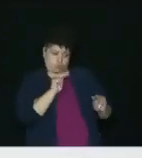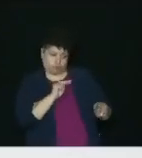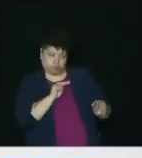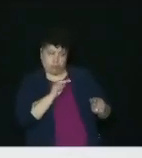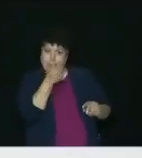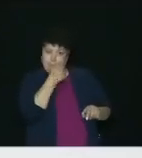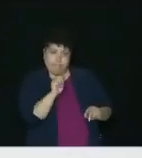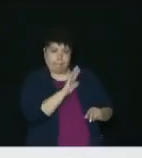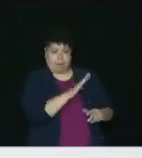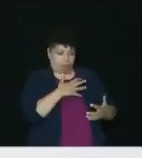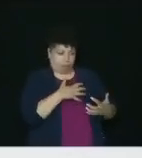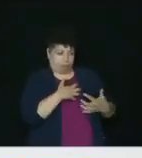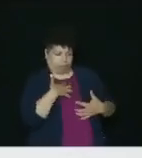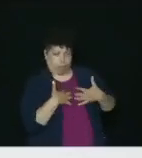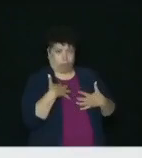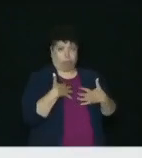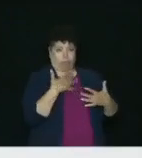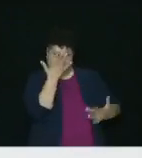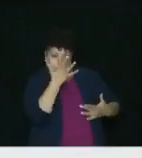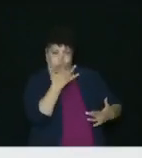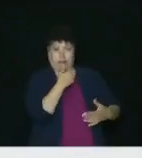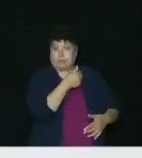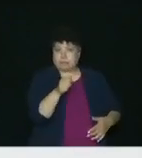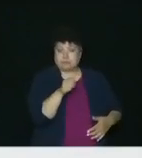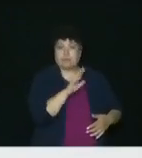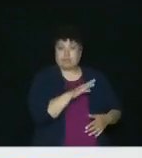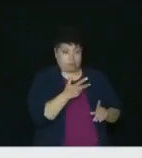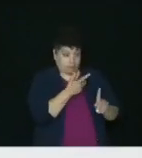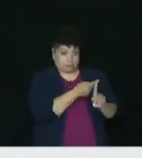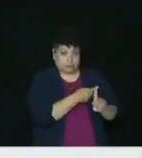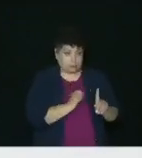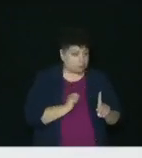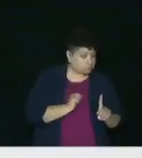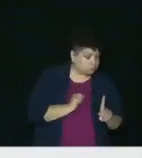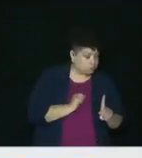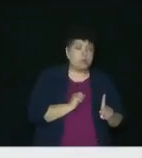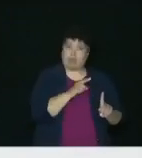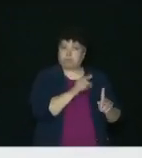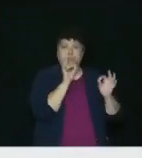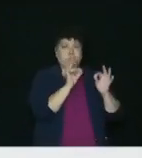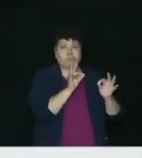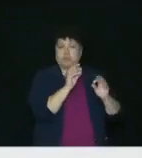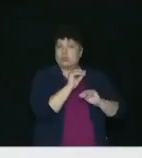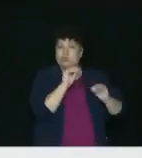FIVE YEARS OF AGE WERE SEEN. WITH ALL CLINICAL TRIALS THEY